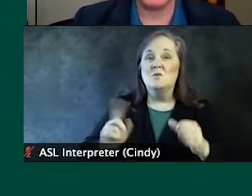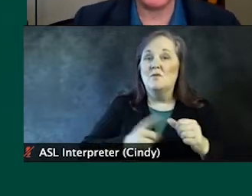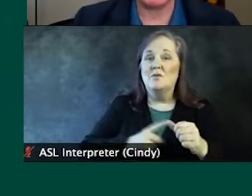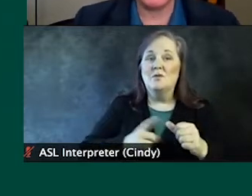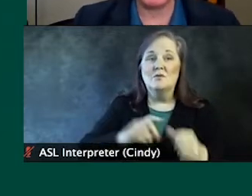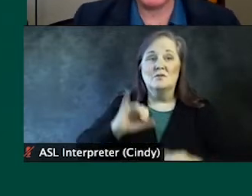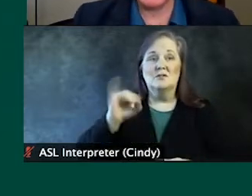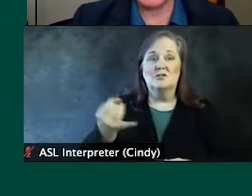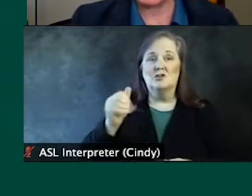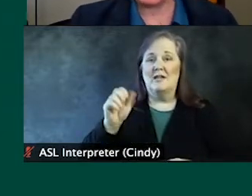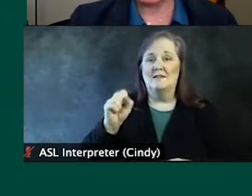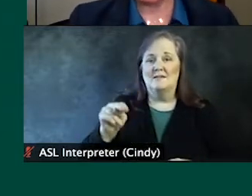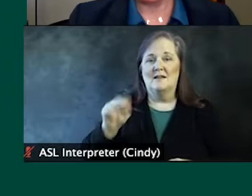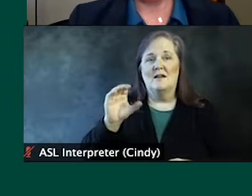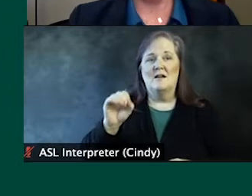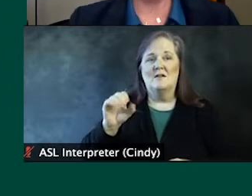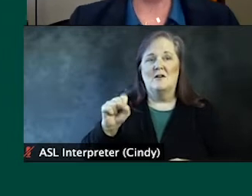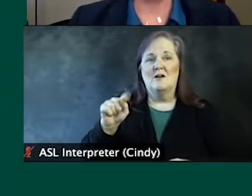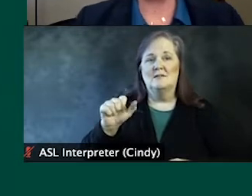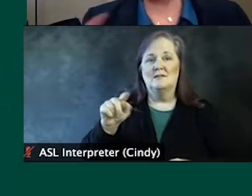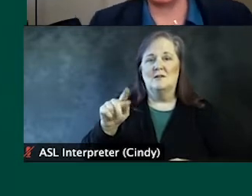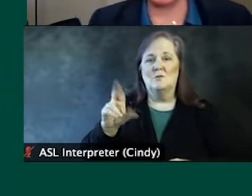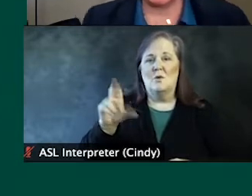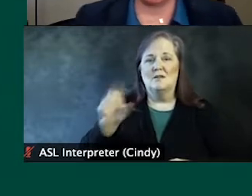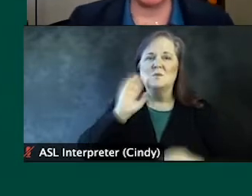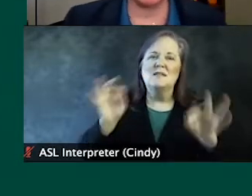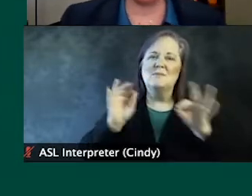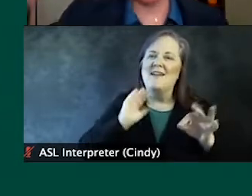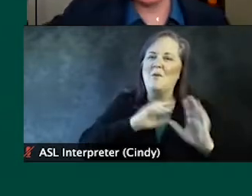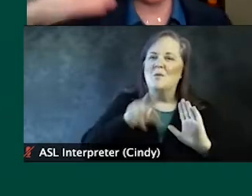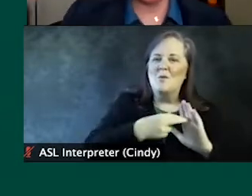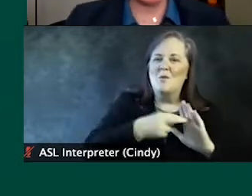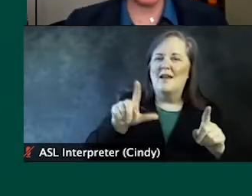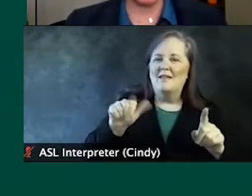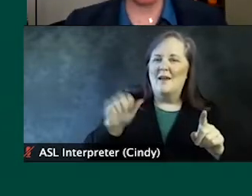you very well may, put those in the Q and A. So we'll go initiative by initiative.